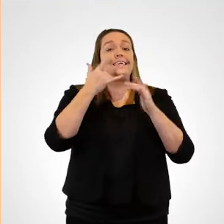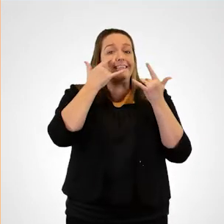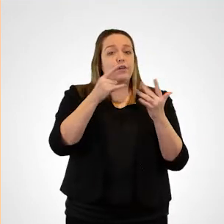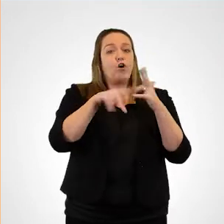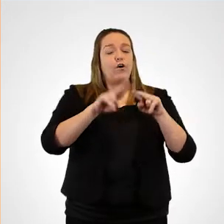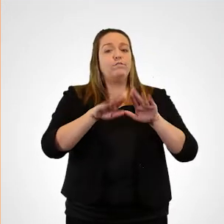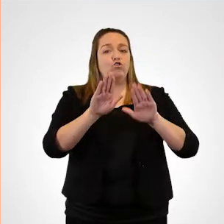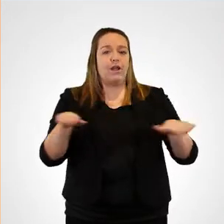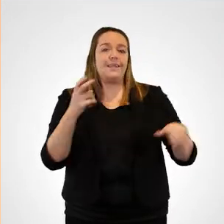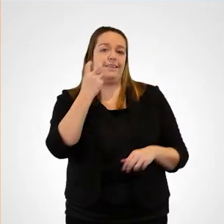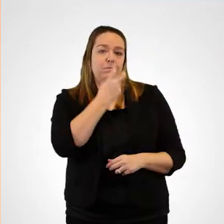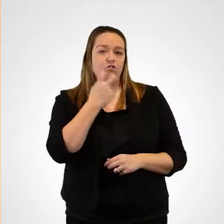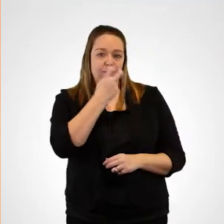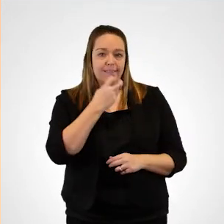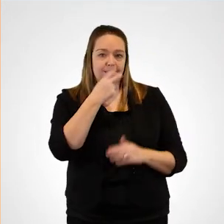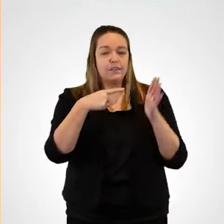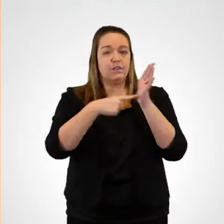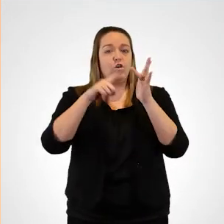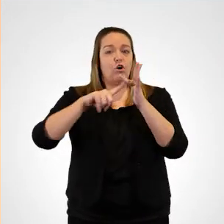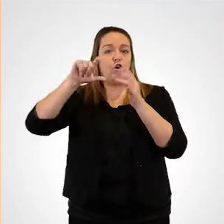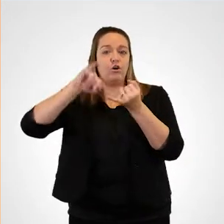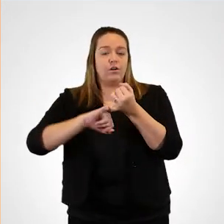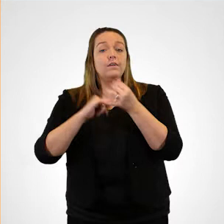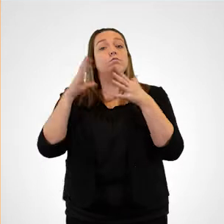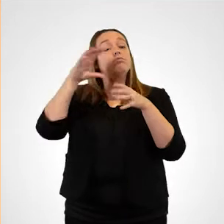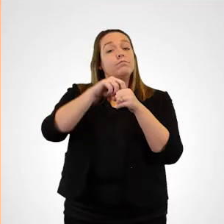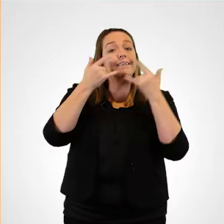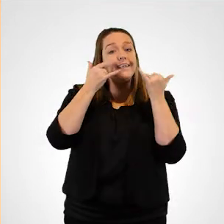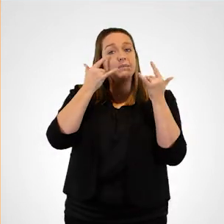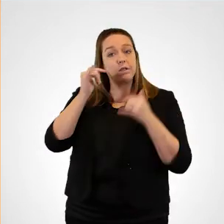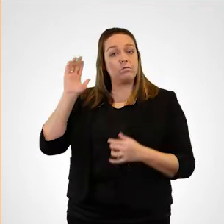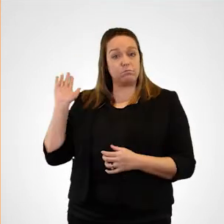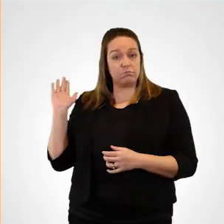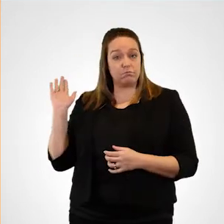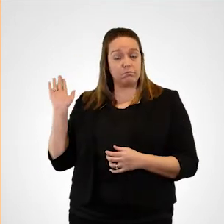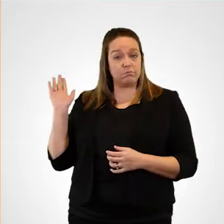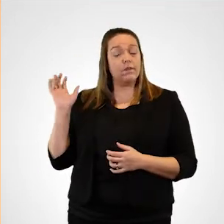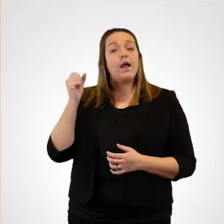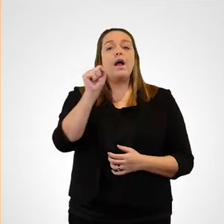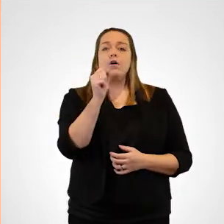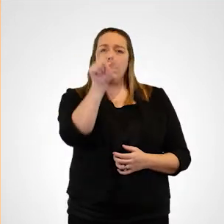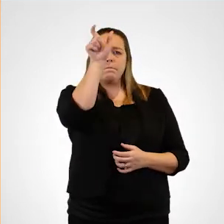In this assessment children see a video of somebody saying a word